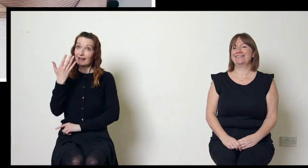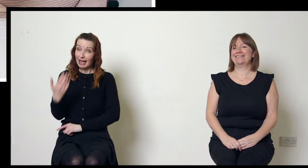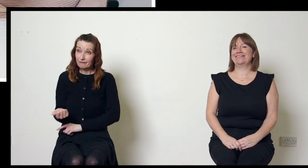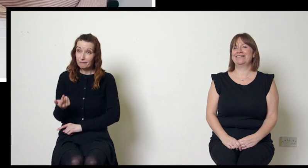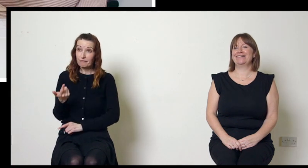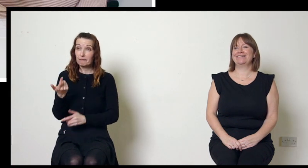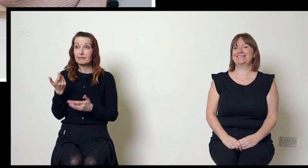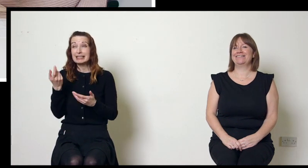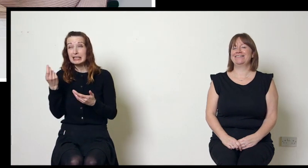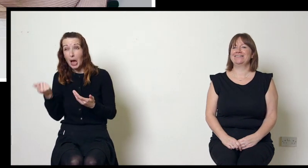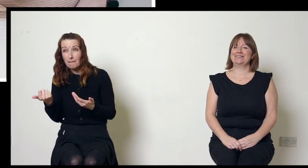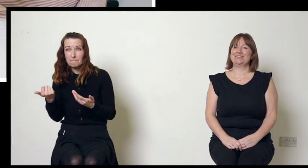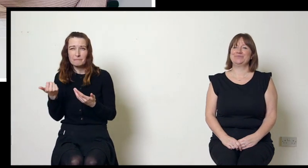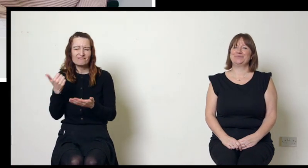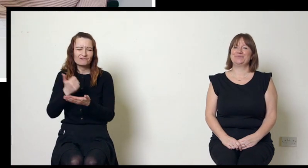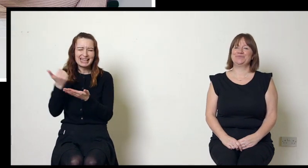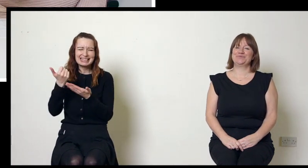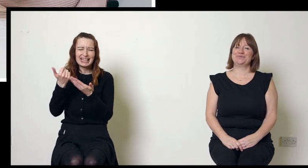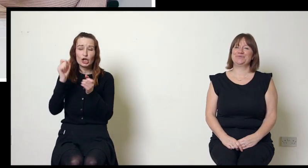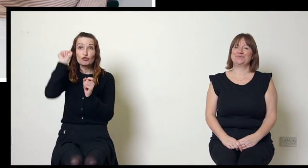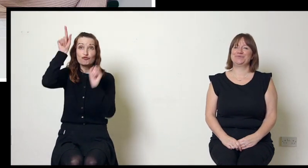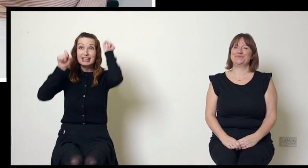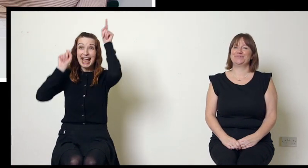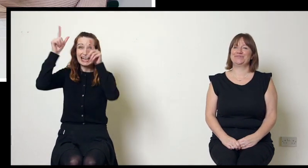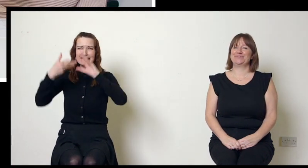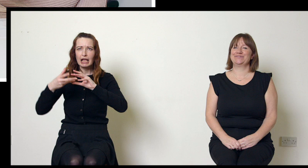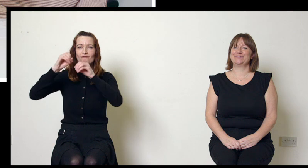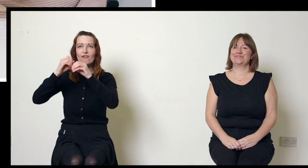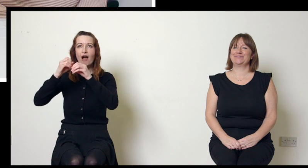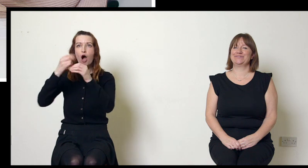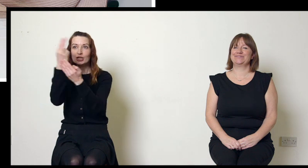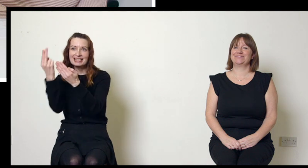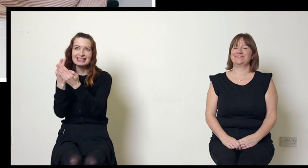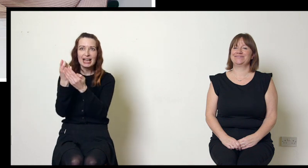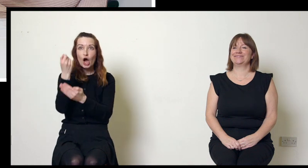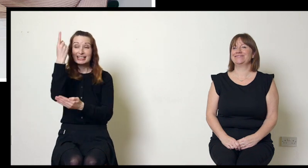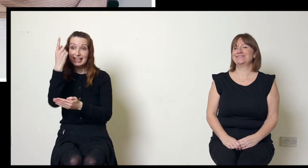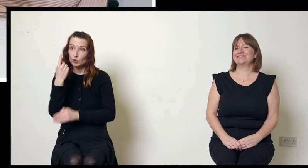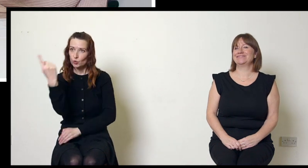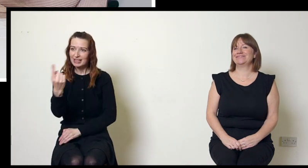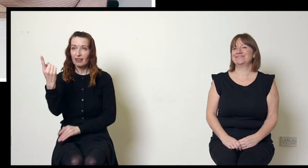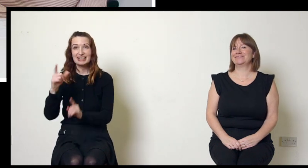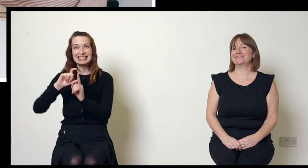some great, creative, artistic ideas and you disabled in some way, come to us?